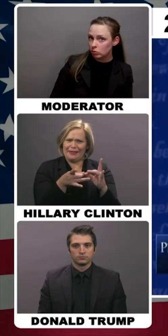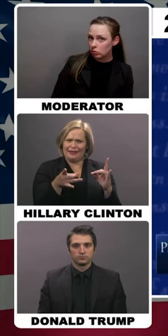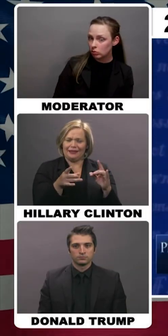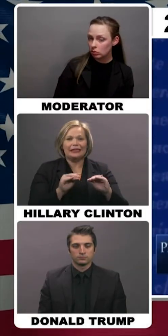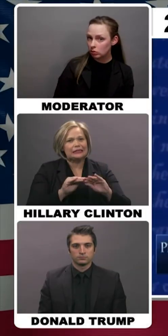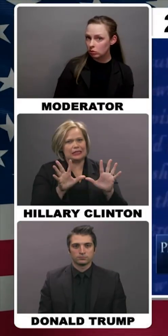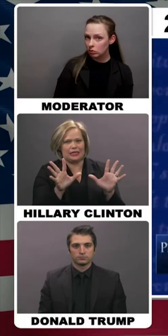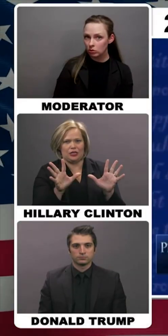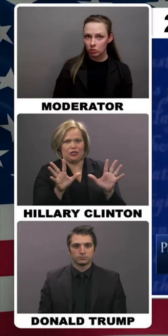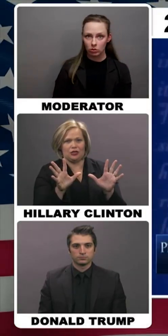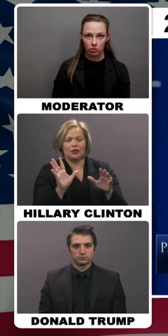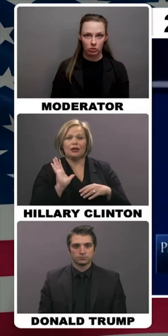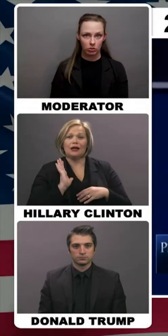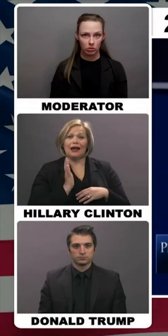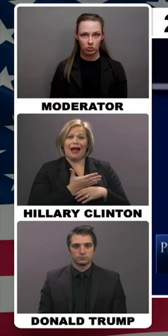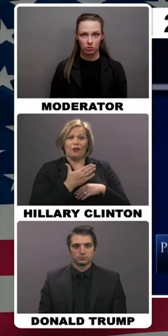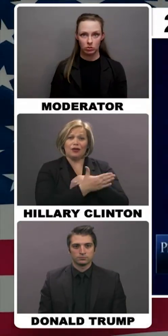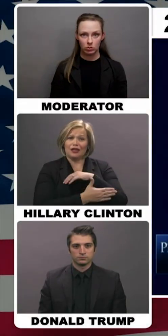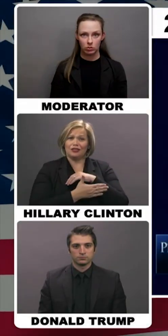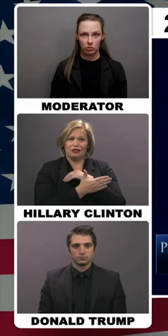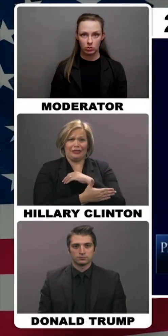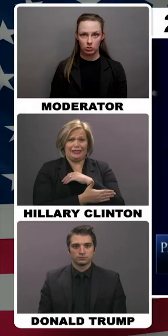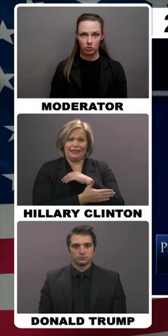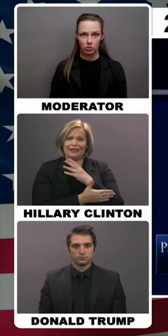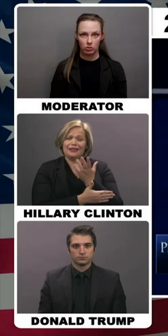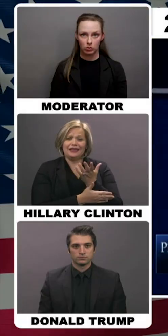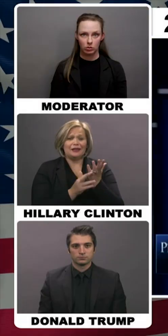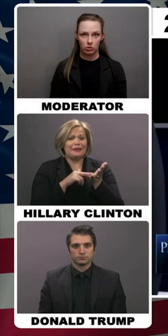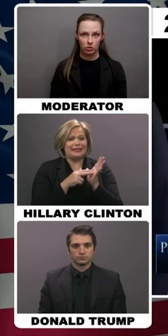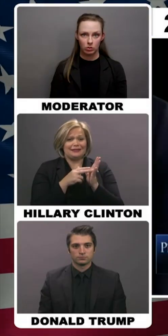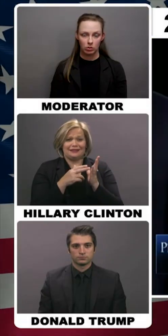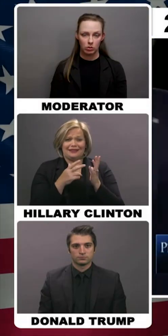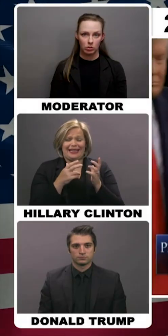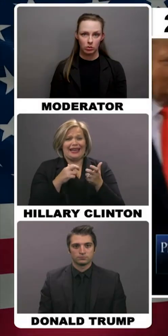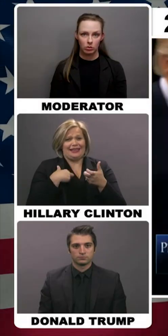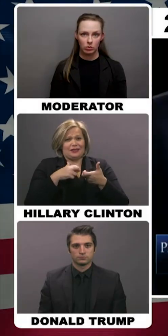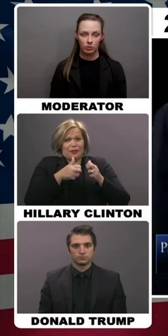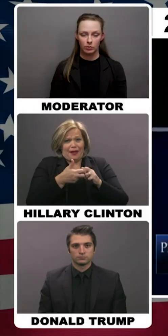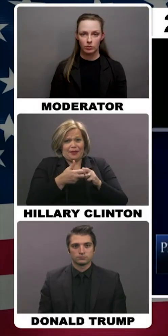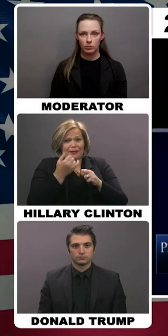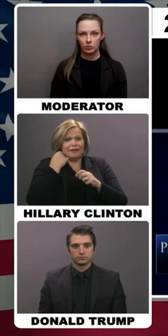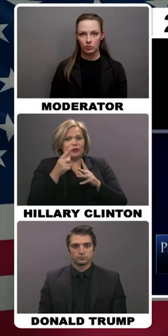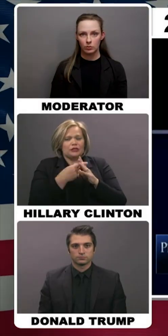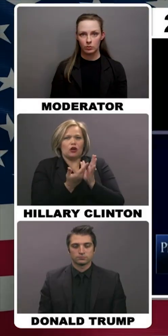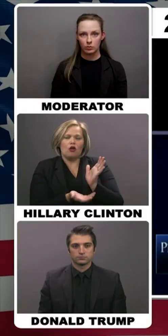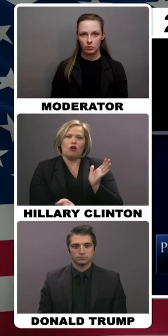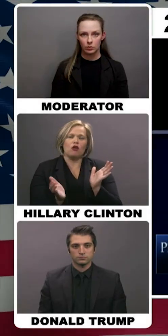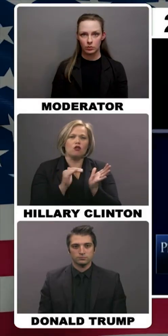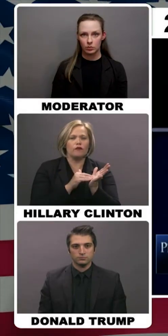situation in our country where if we were to start all over again, we might come up with a different system.